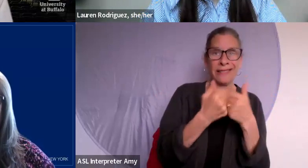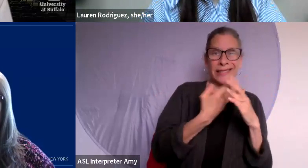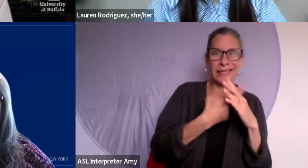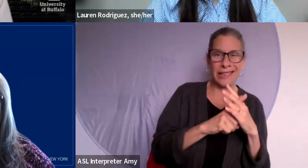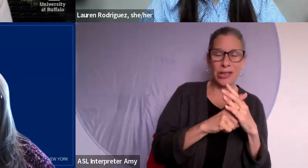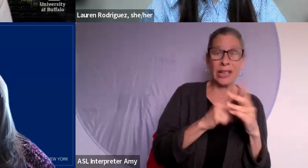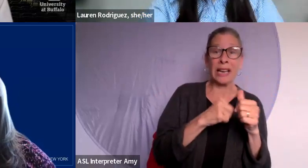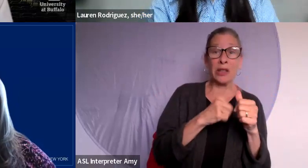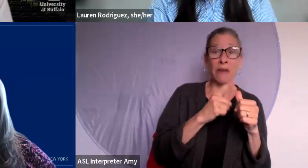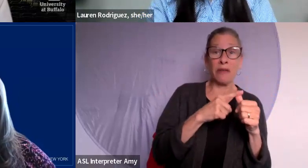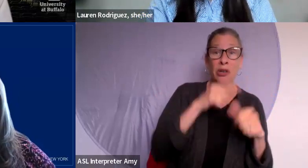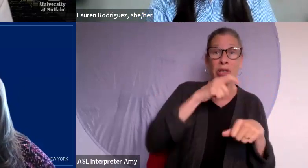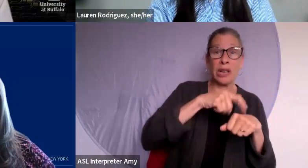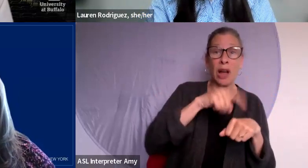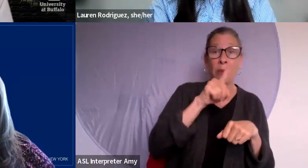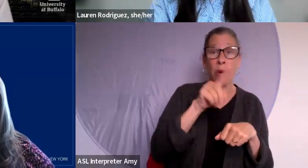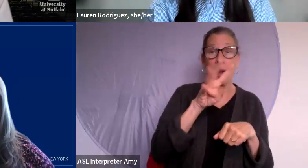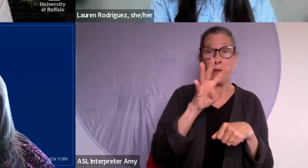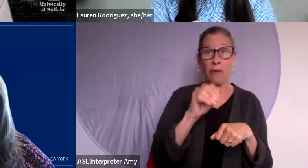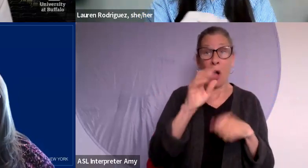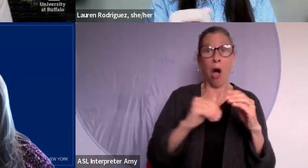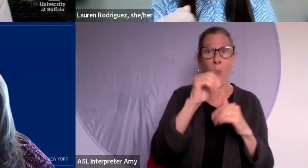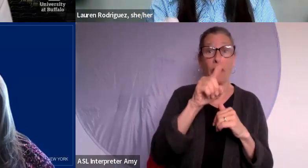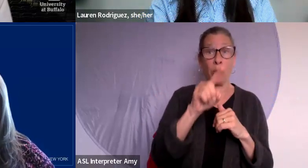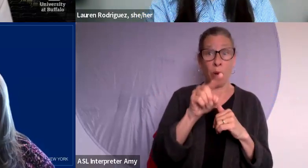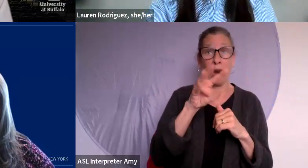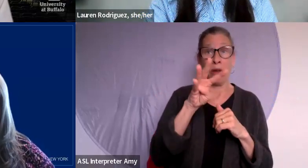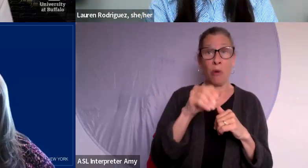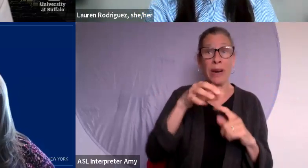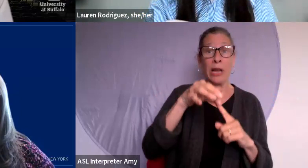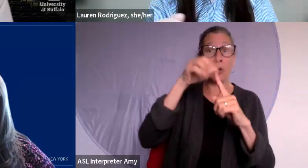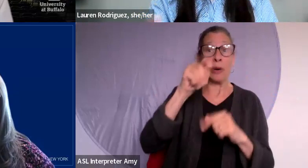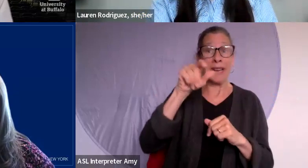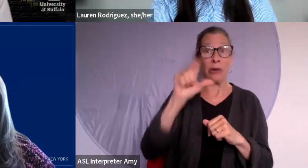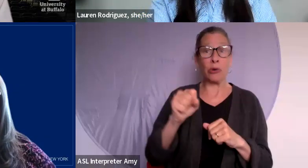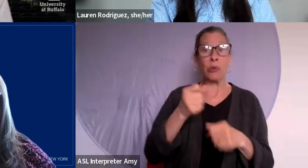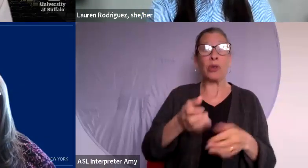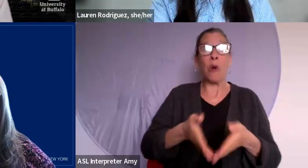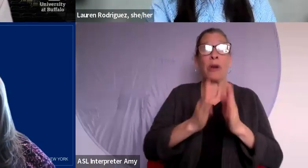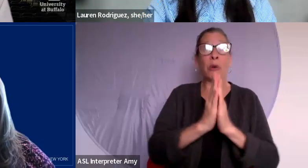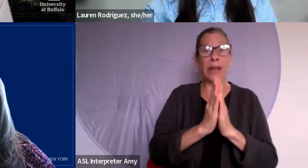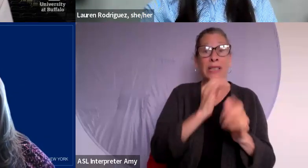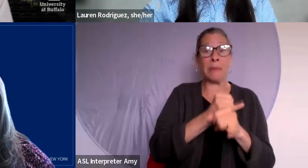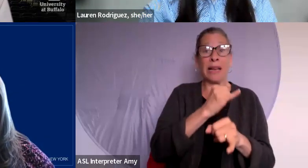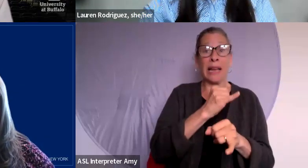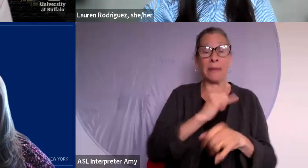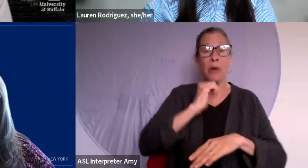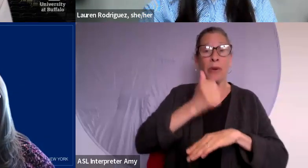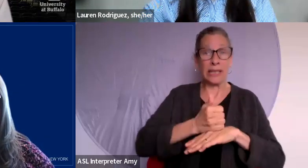first round, we had 140, more than 140 unique tools that were requested by our campuses, we established a central process